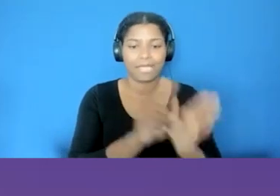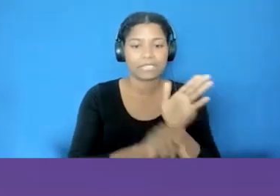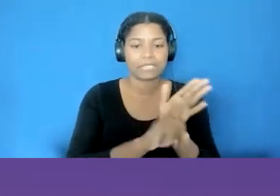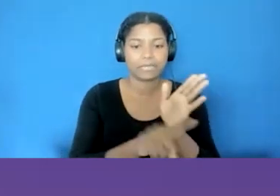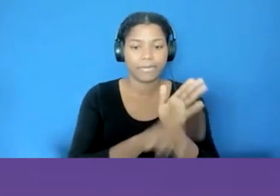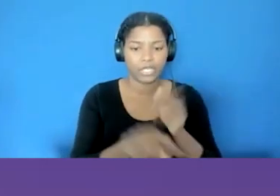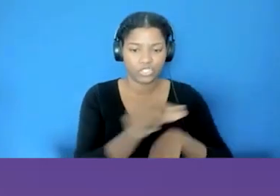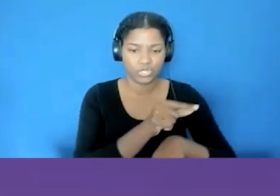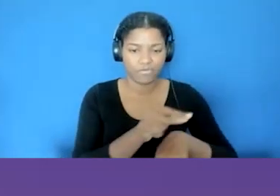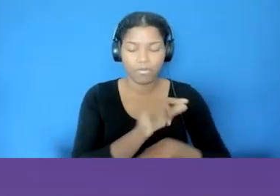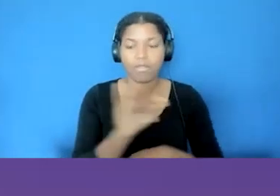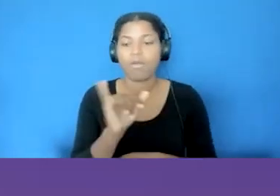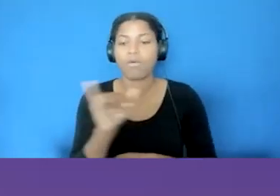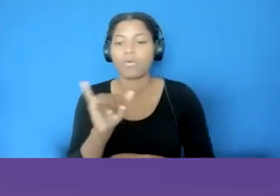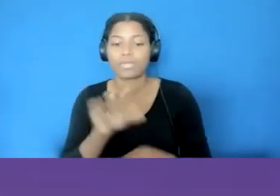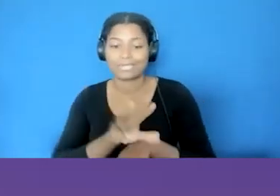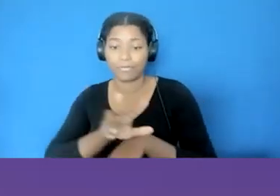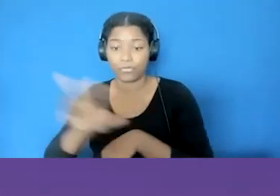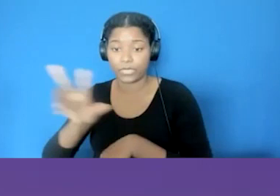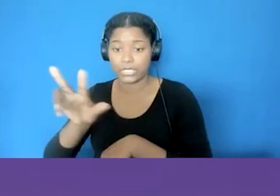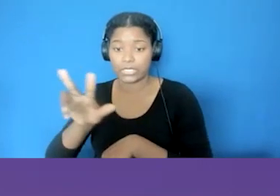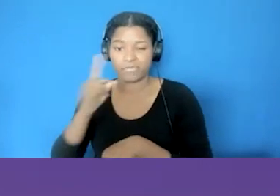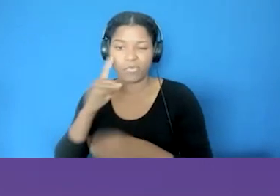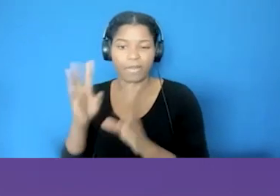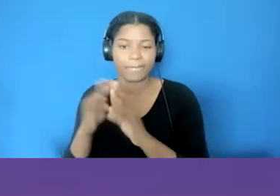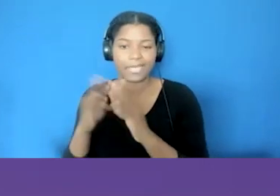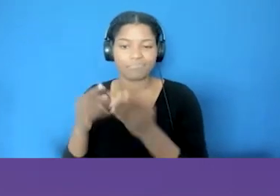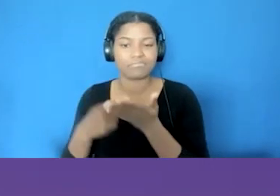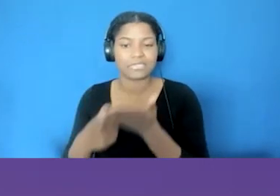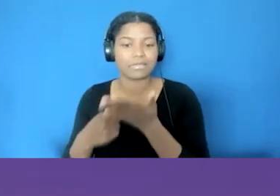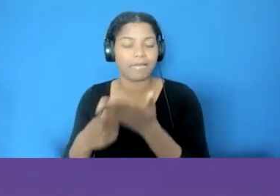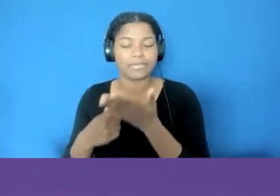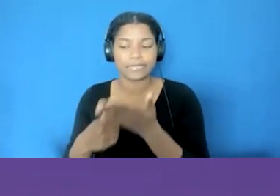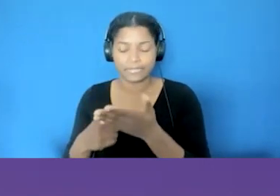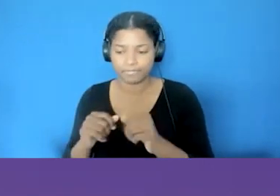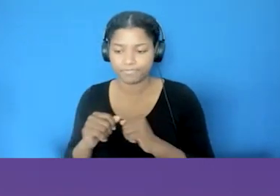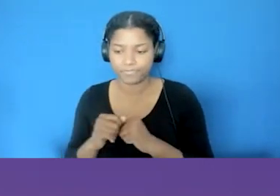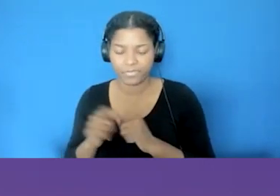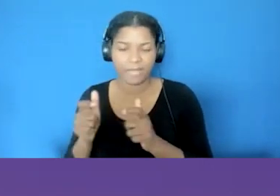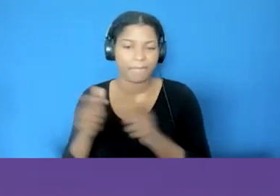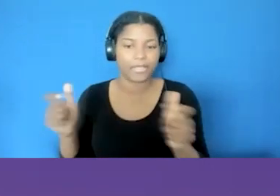And then at 3:00 p.m. Eastern time for a session covering the Major Research Instrumentation Program or the MRI Program.